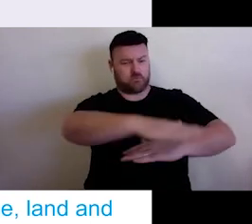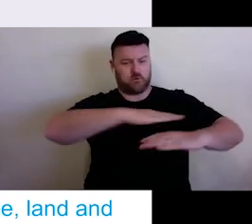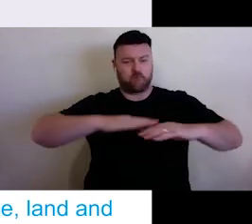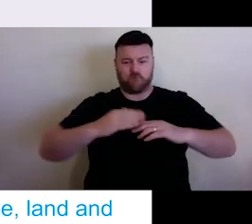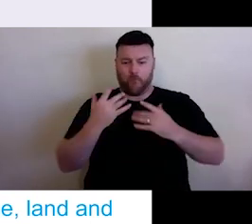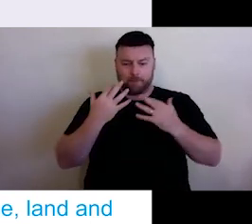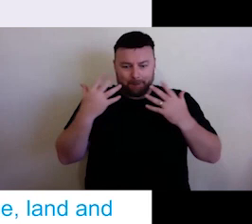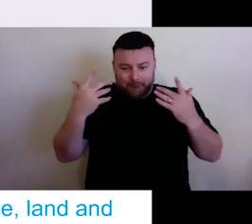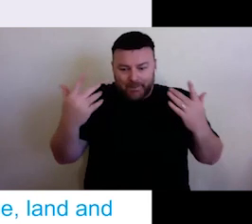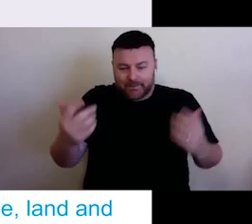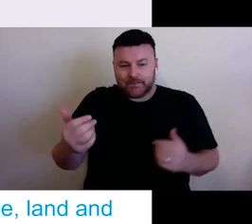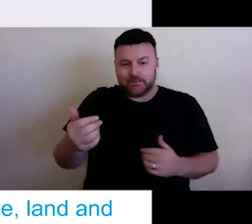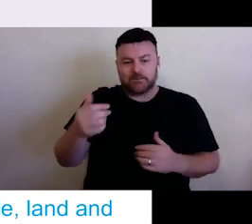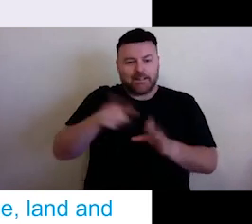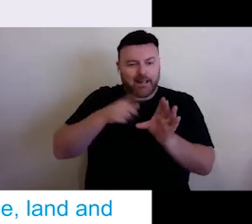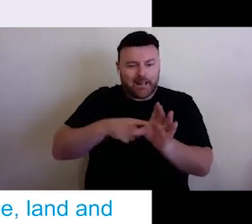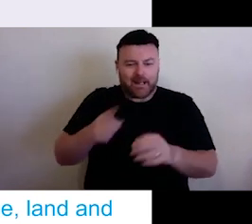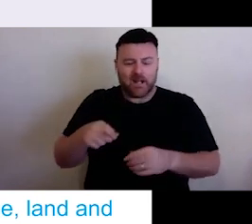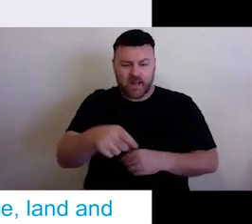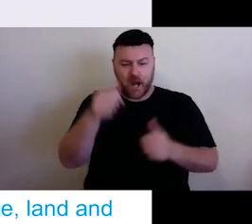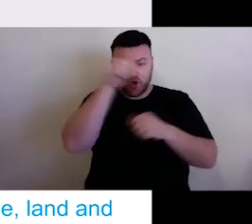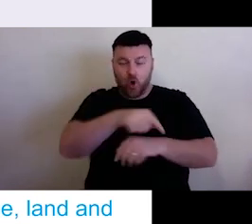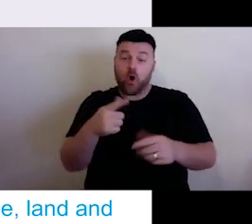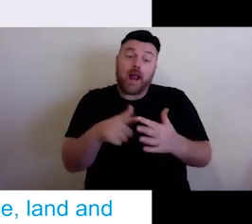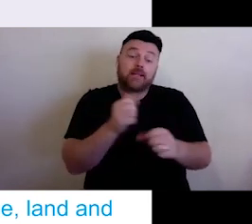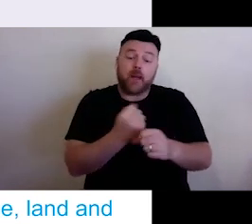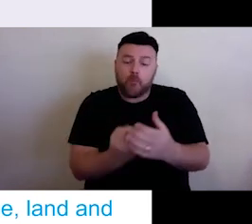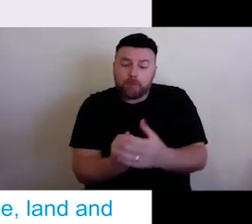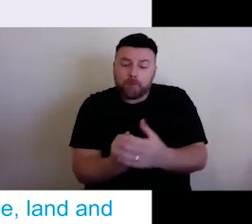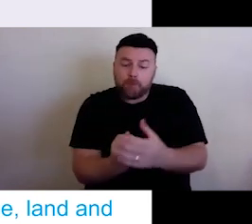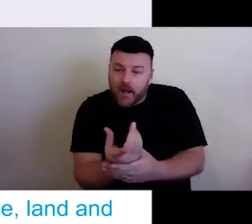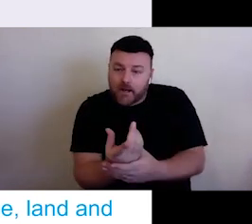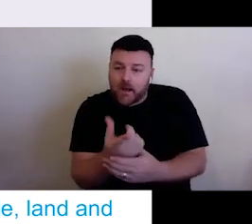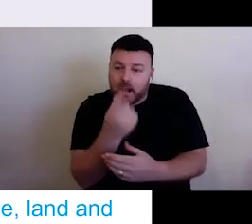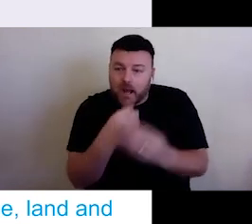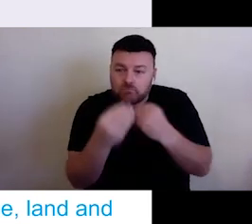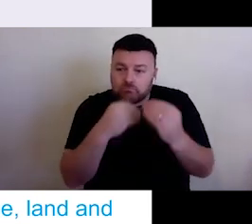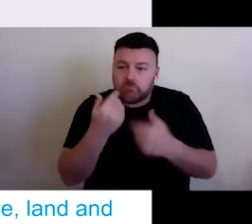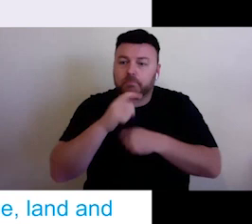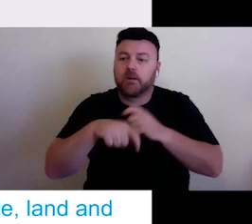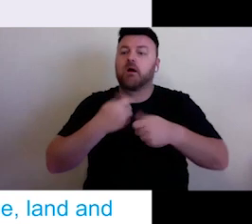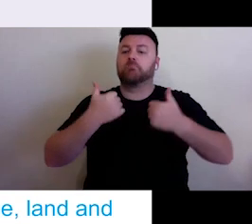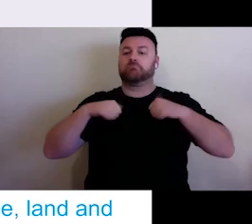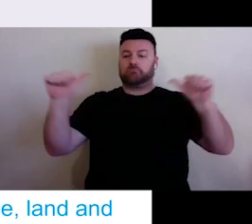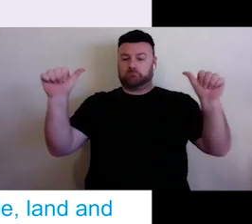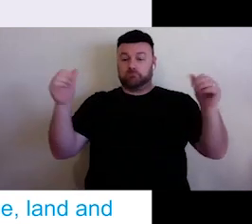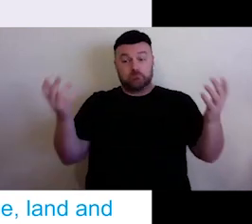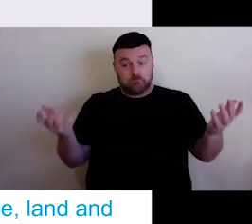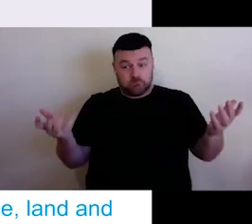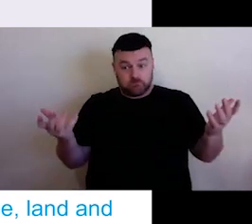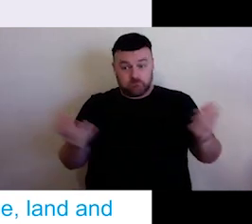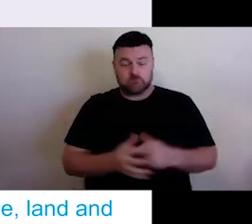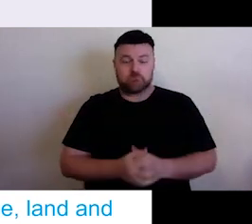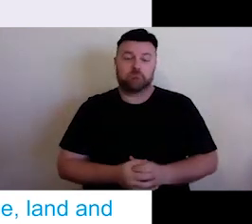healing properties of plants, for example. Cultural property - museums